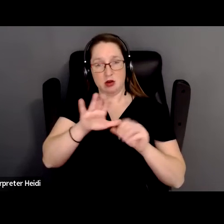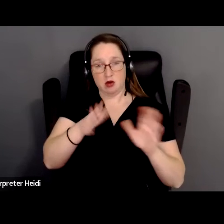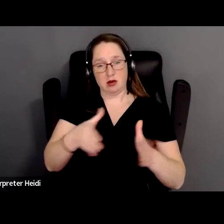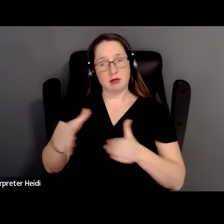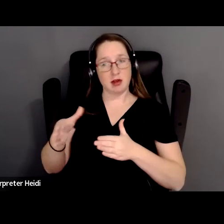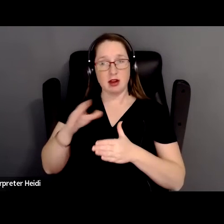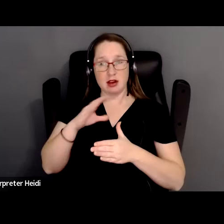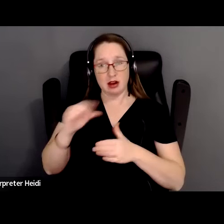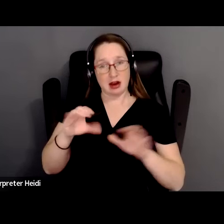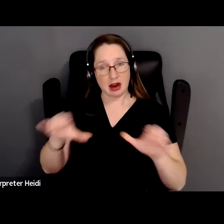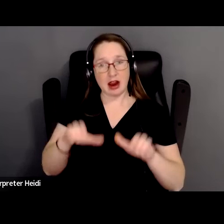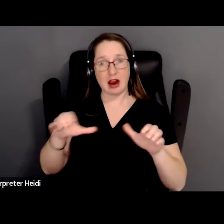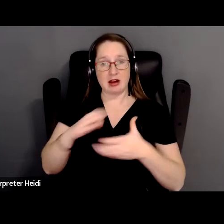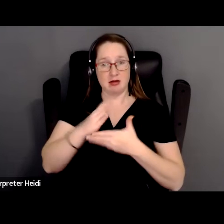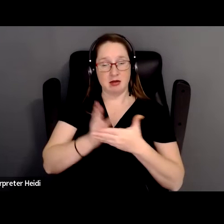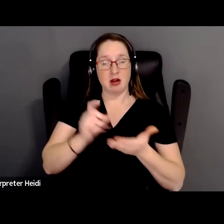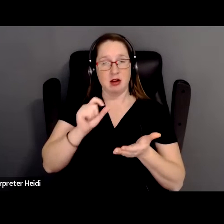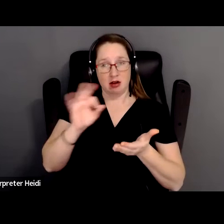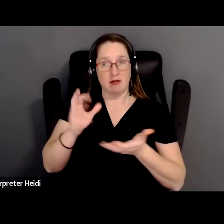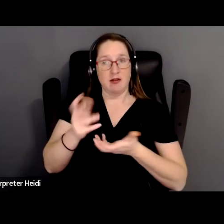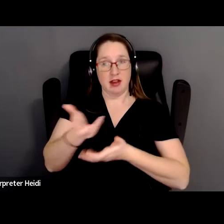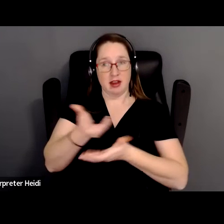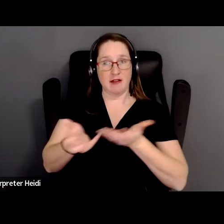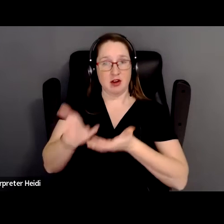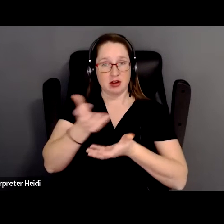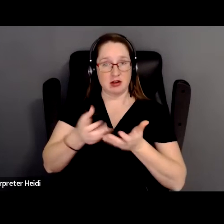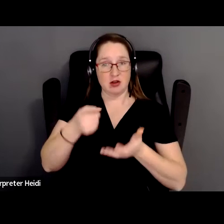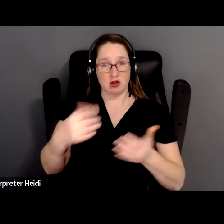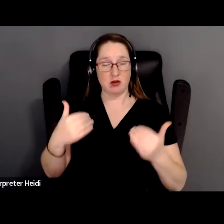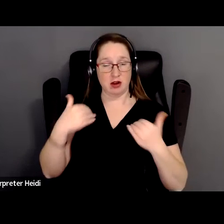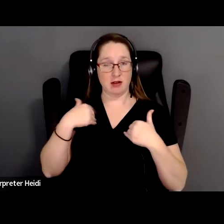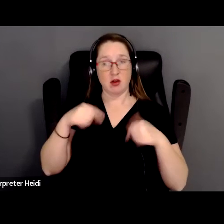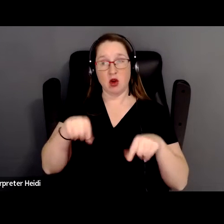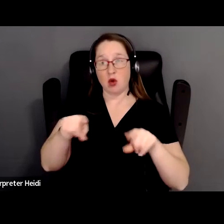an active part of the conversation that you have while you're still at home.